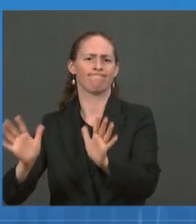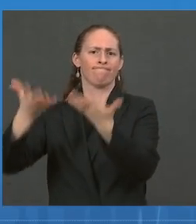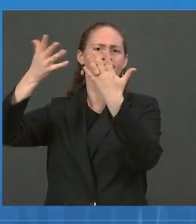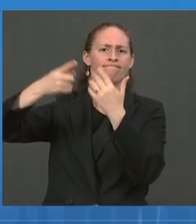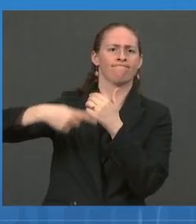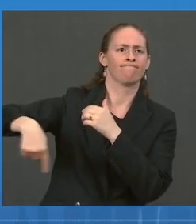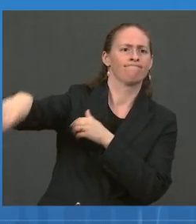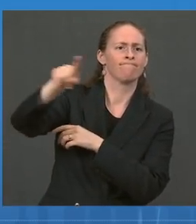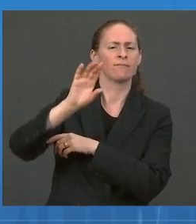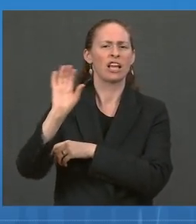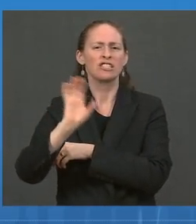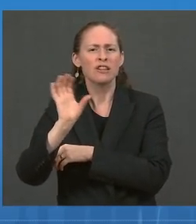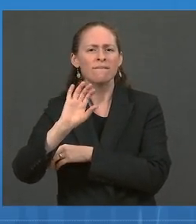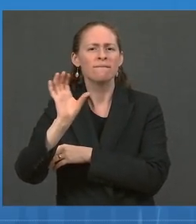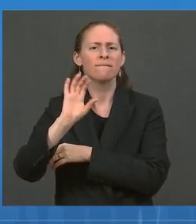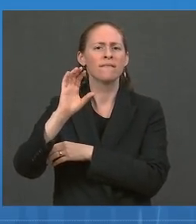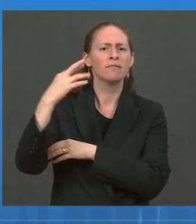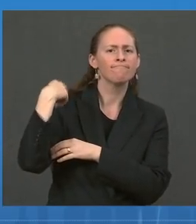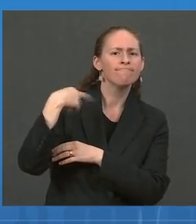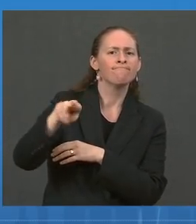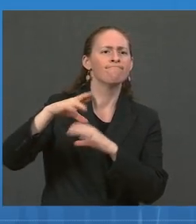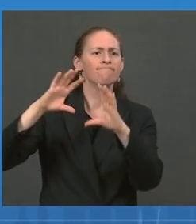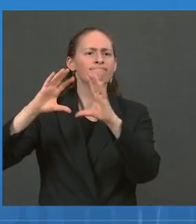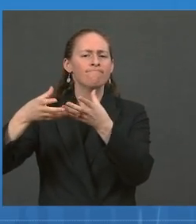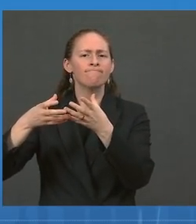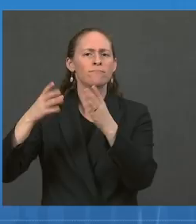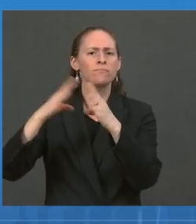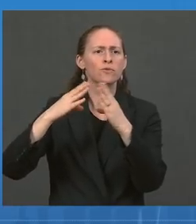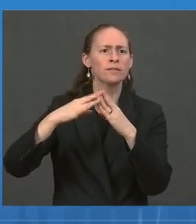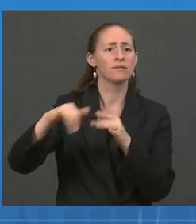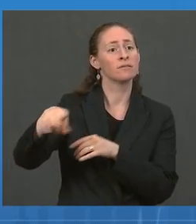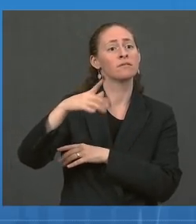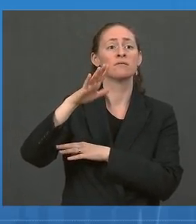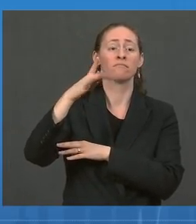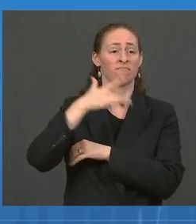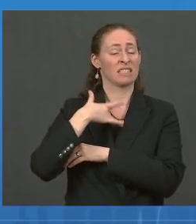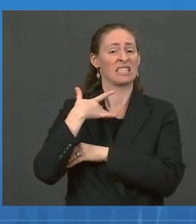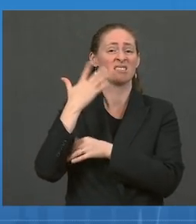Or do you think that they are simply not persuadable? Mr. Zients: Dr. Nunez-Smith.